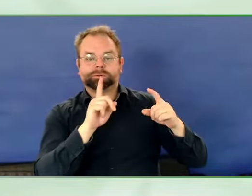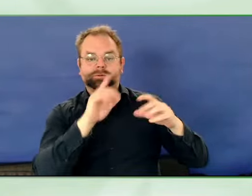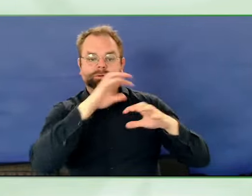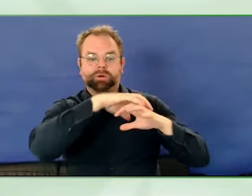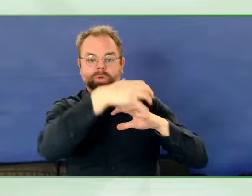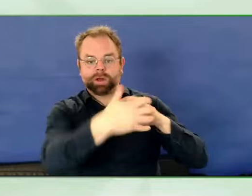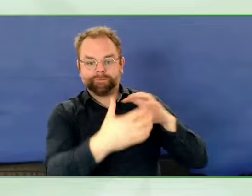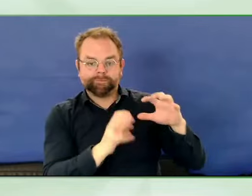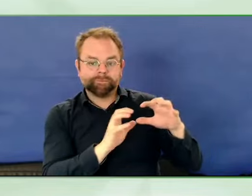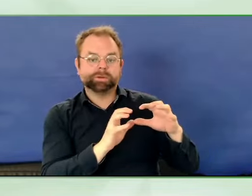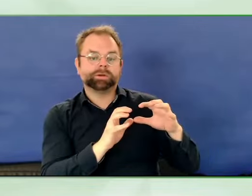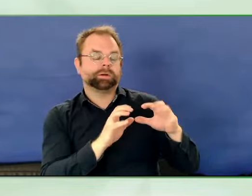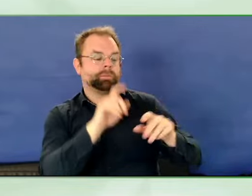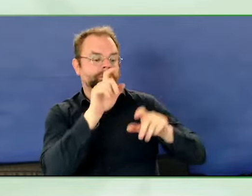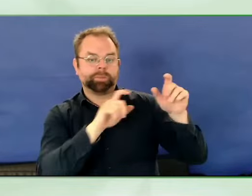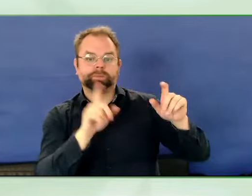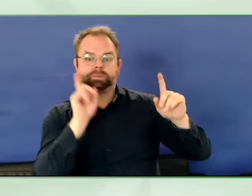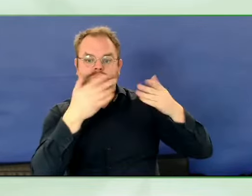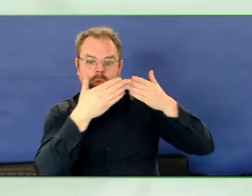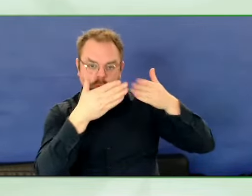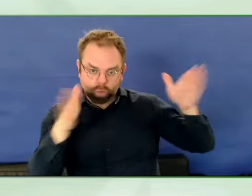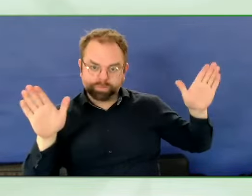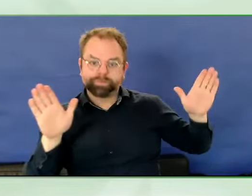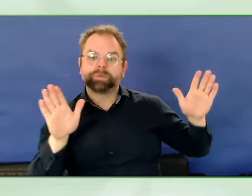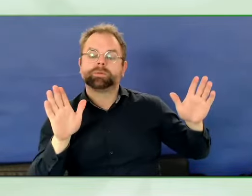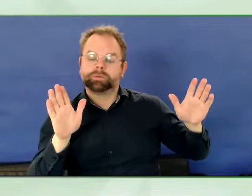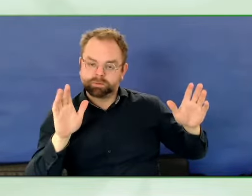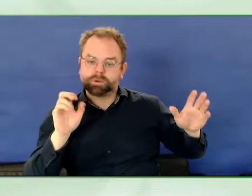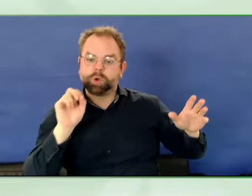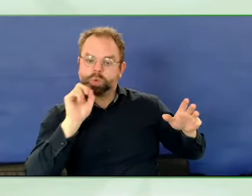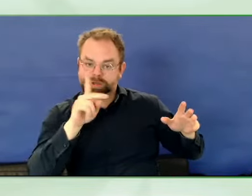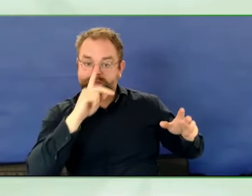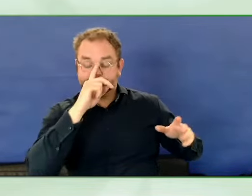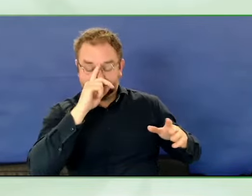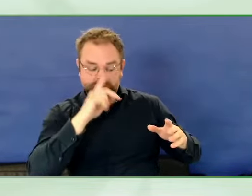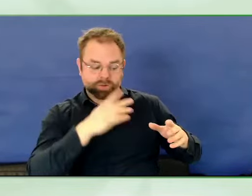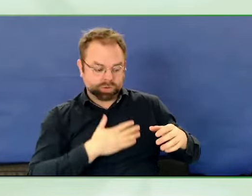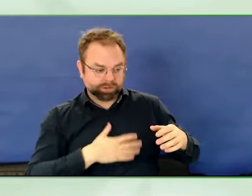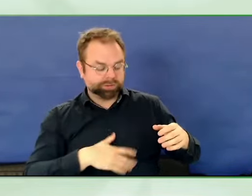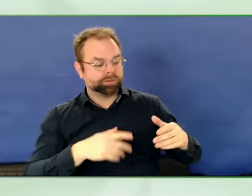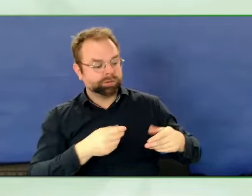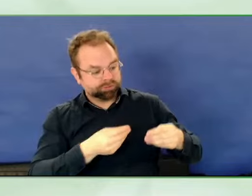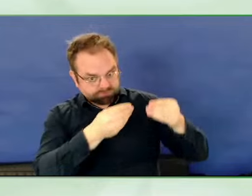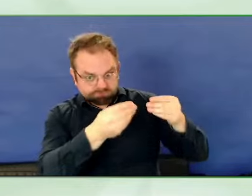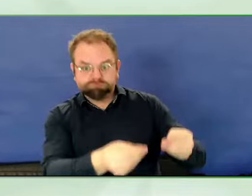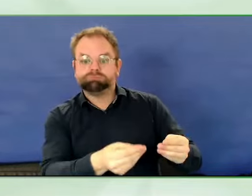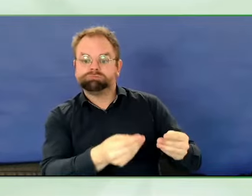We are trying to bring to the rest of the European Union spirit.